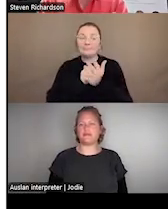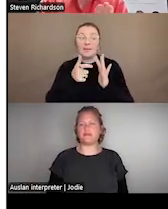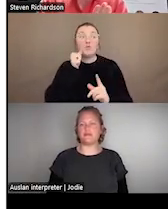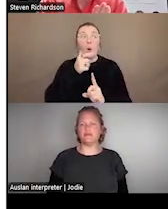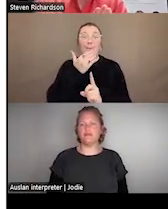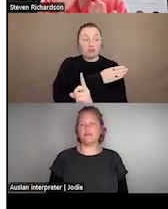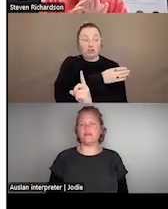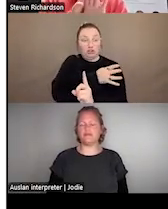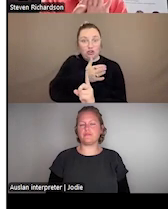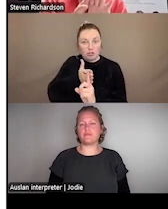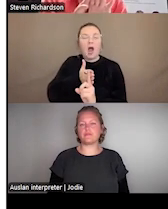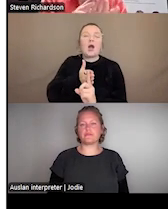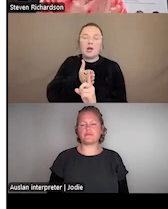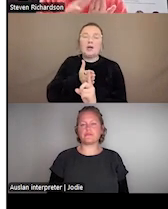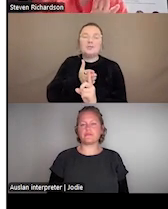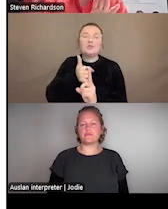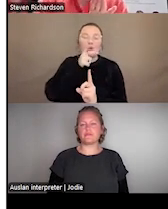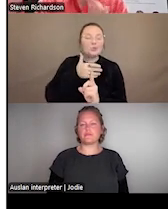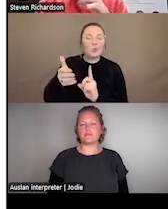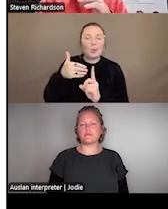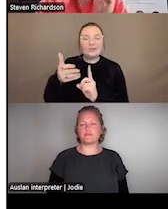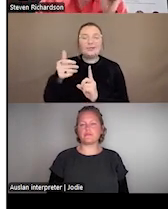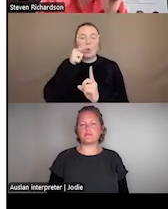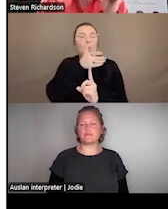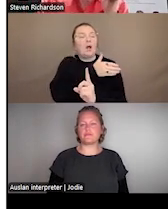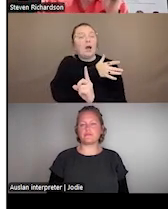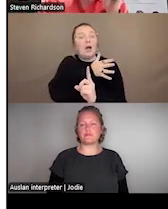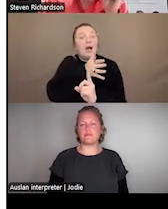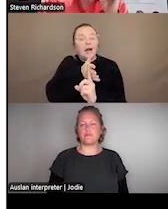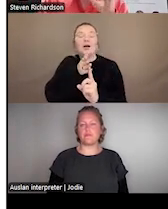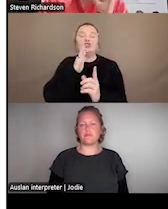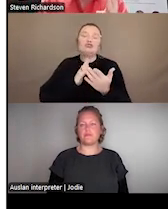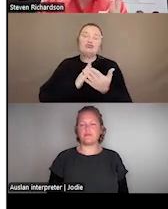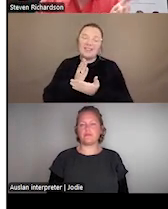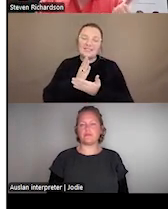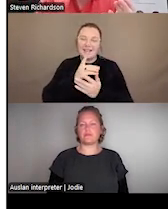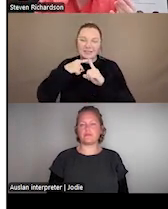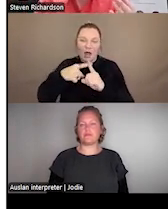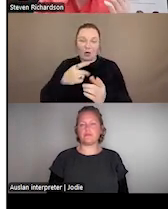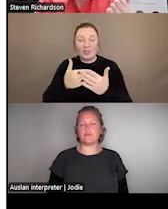you know you have got it all sorted, but also helps you set a realistic target because let's